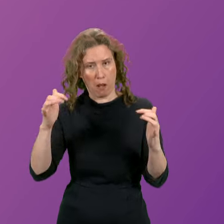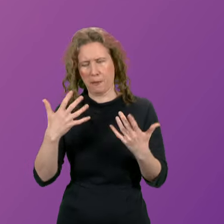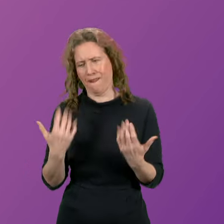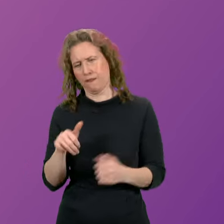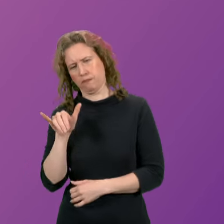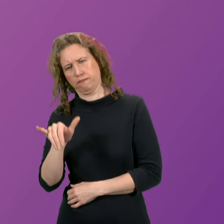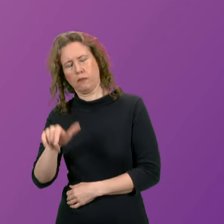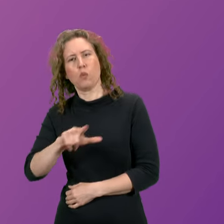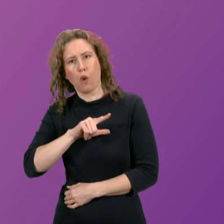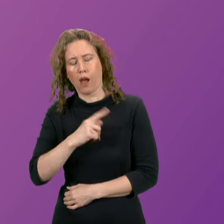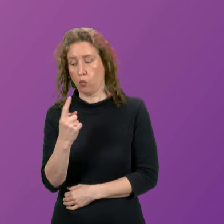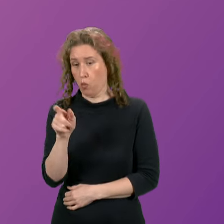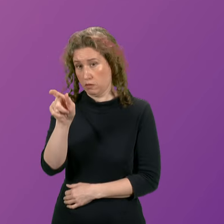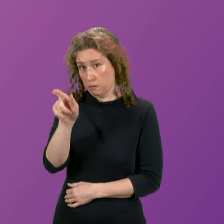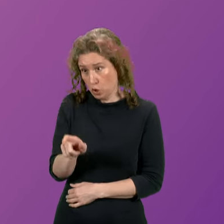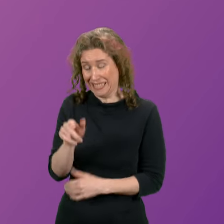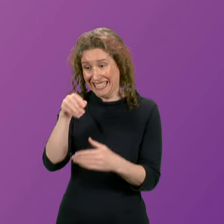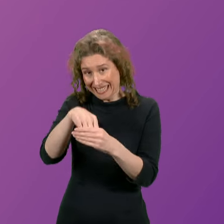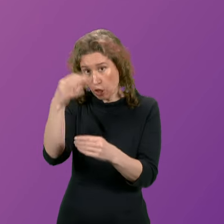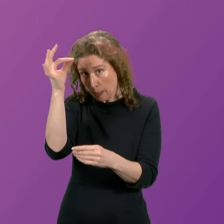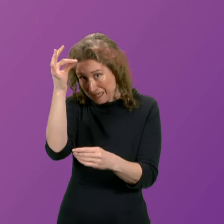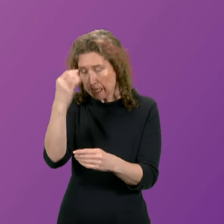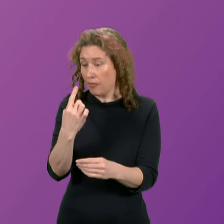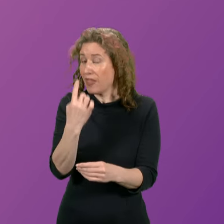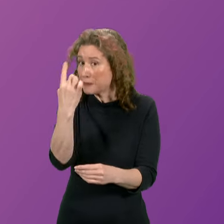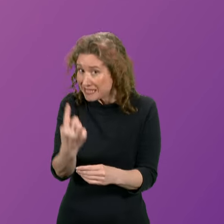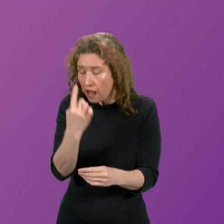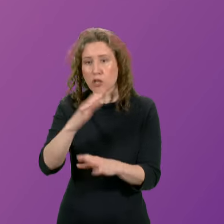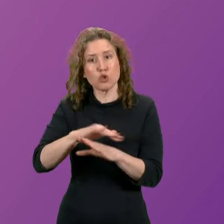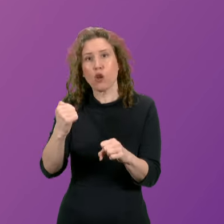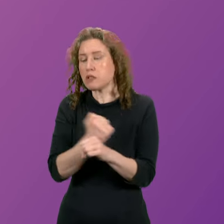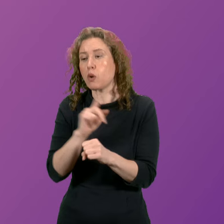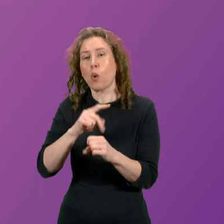because a member of the committee has not done what Mr Kerr did,